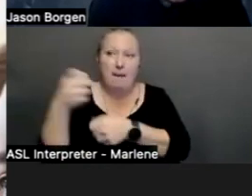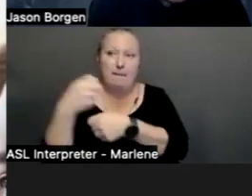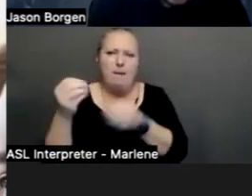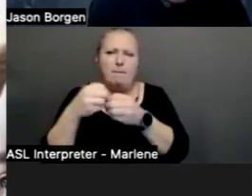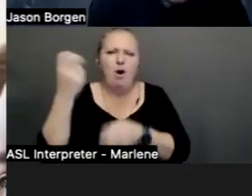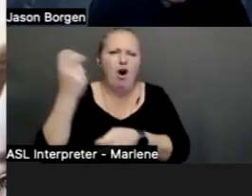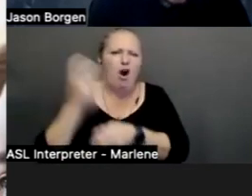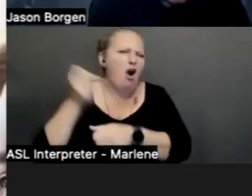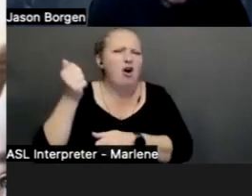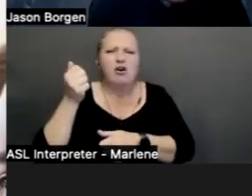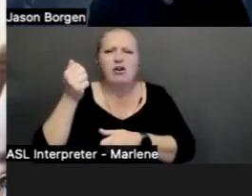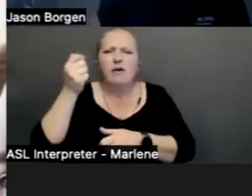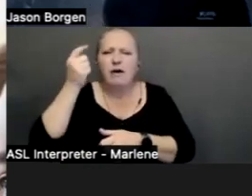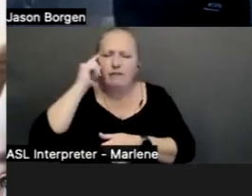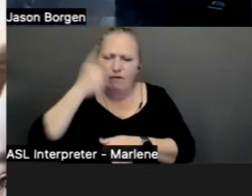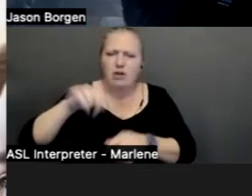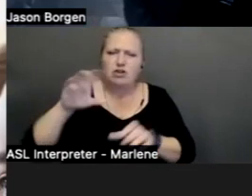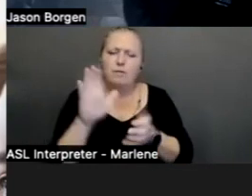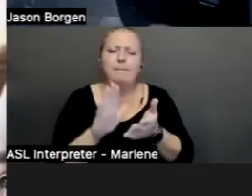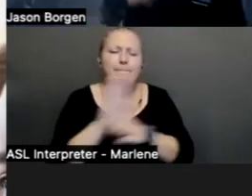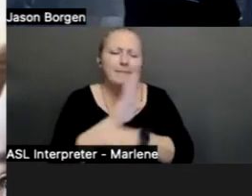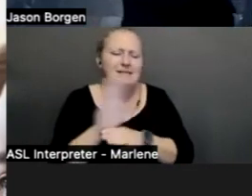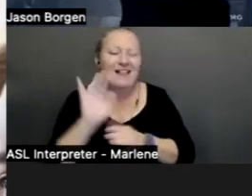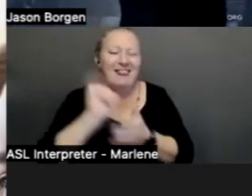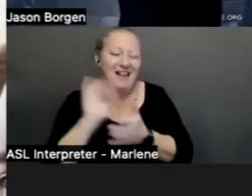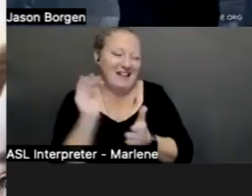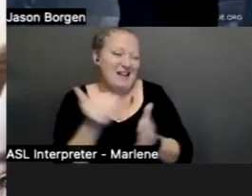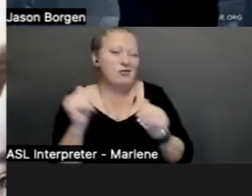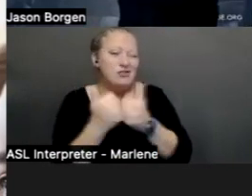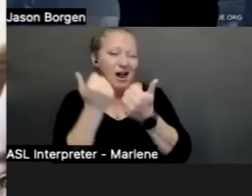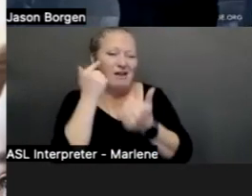to do business. I think that's our major challenge that we have to address for the future is how to